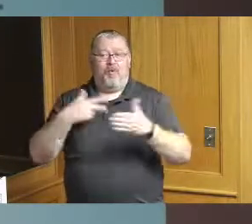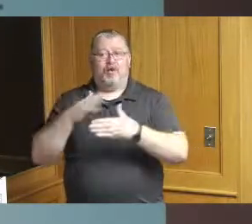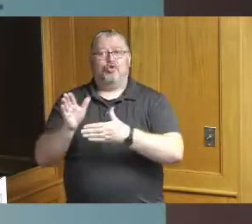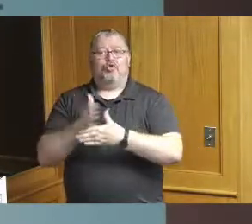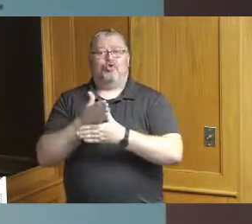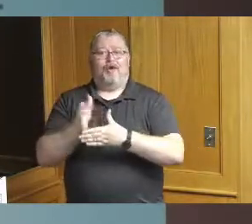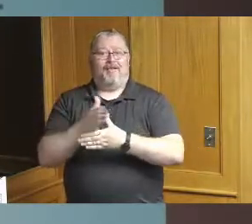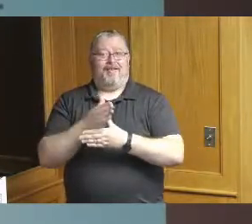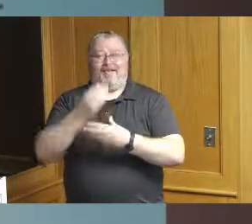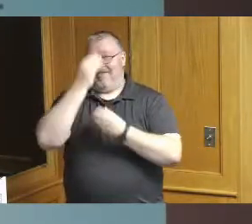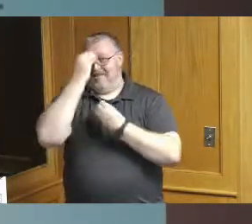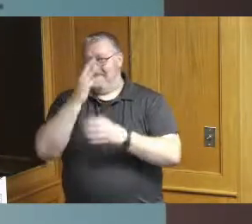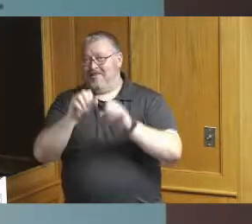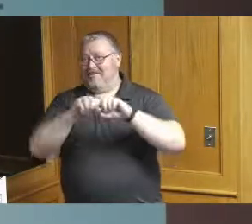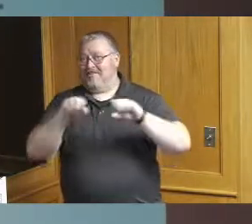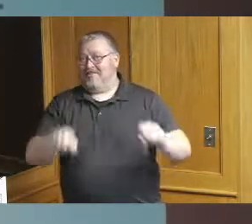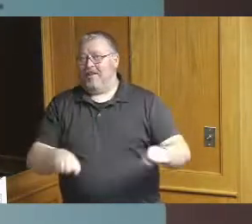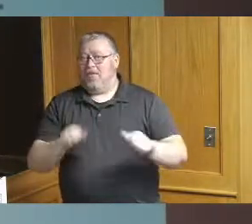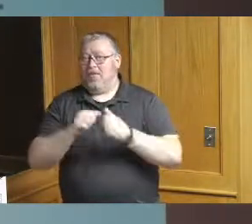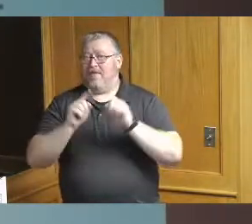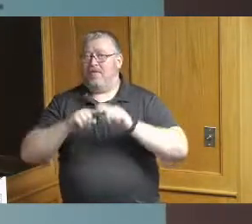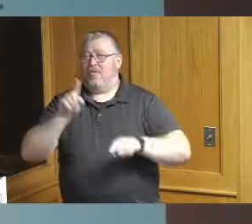and that's what enables coordination with people working together